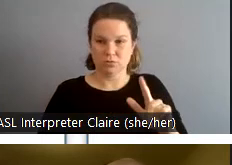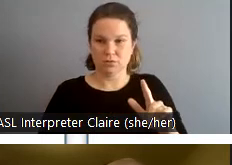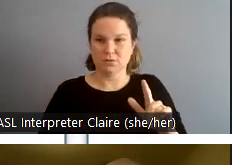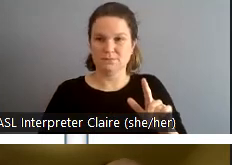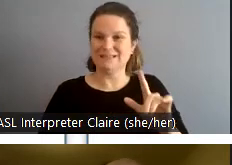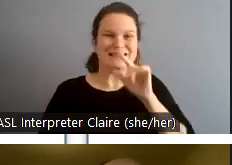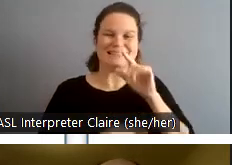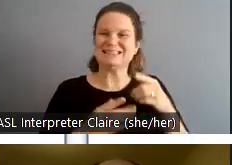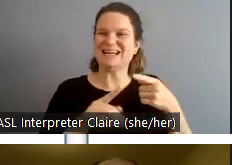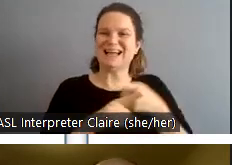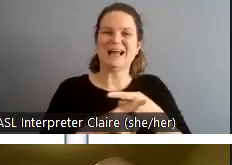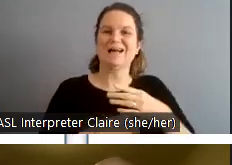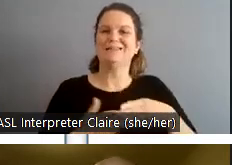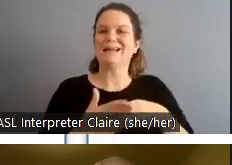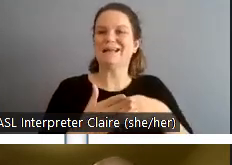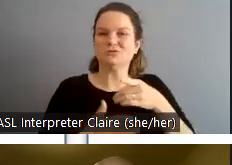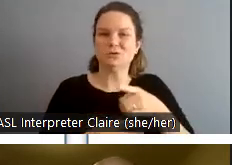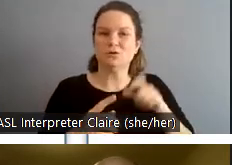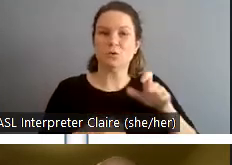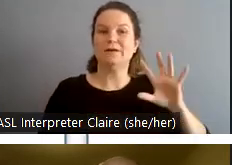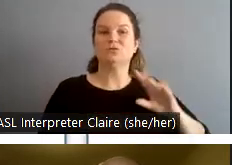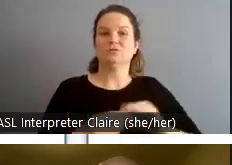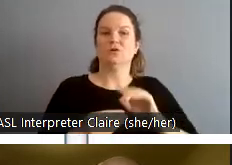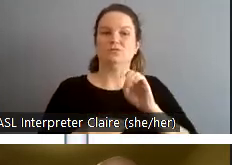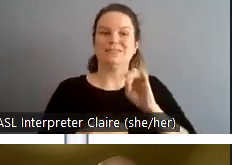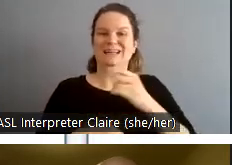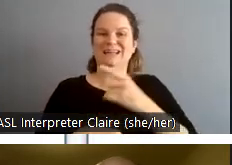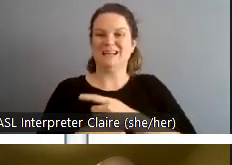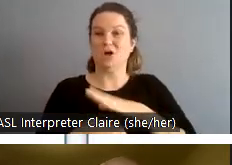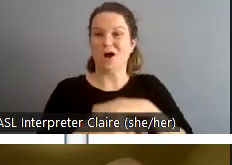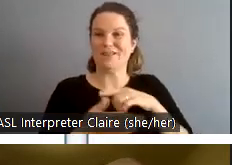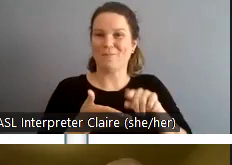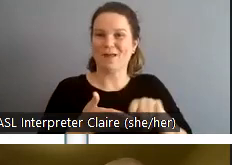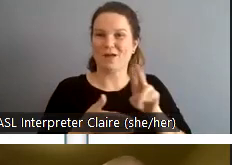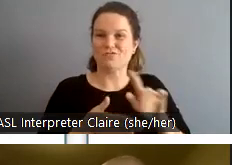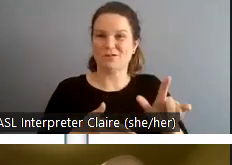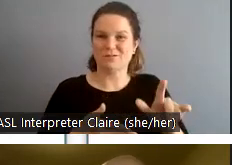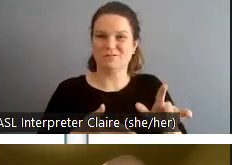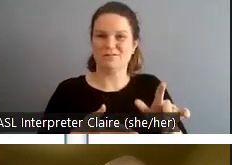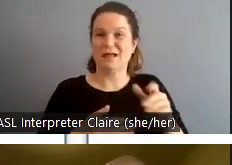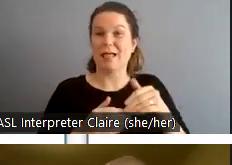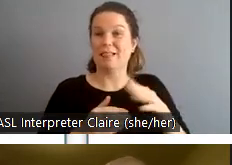against you, but you need to be able to to put together 180 days on the payroll